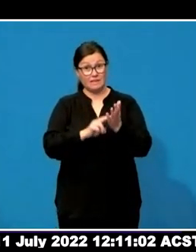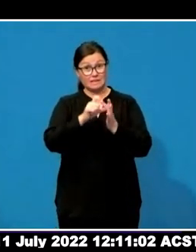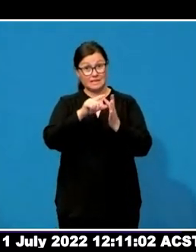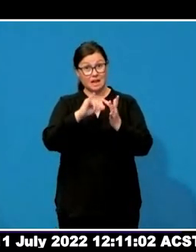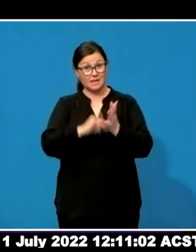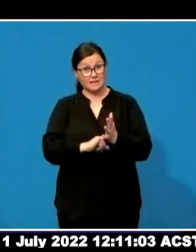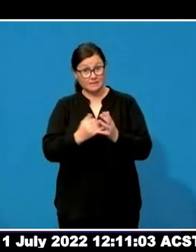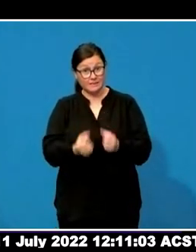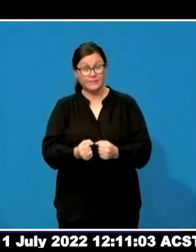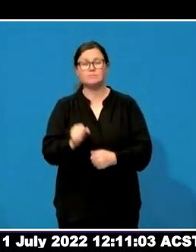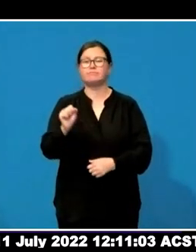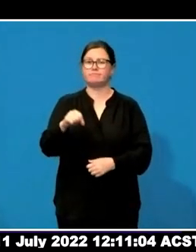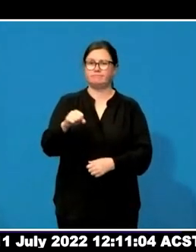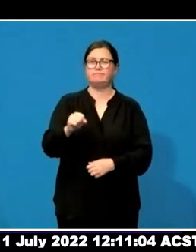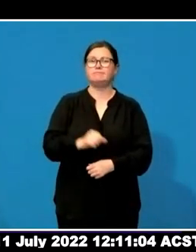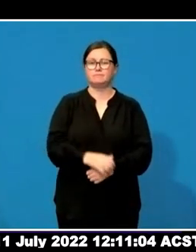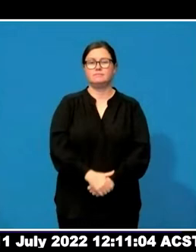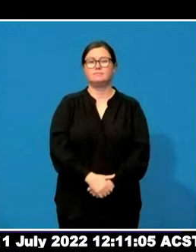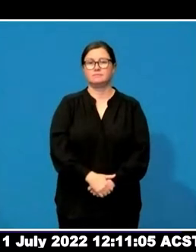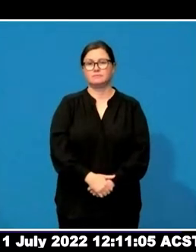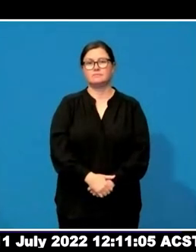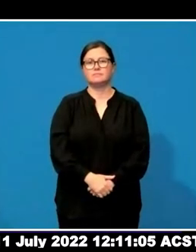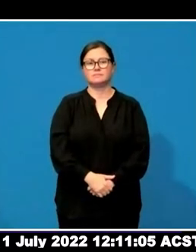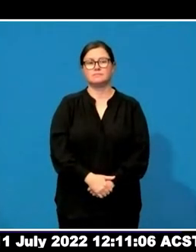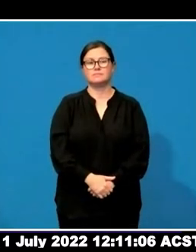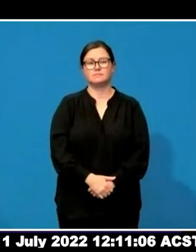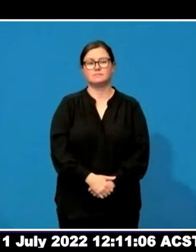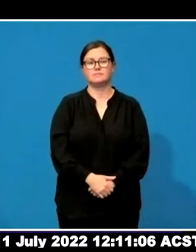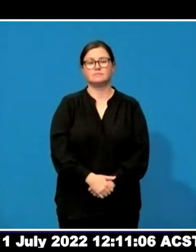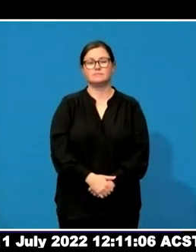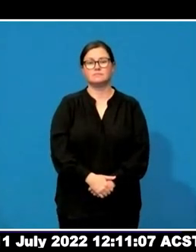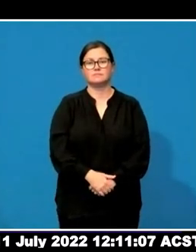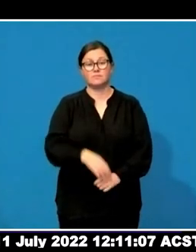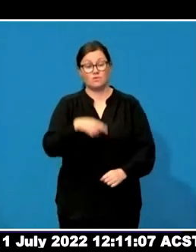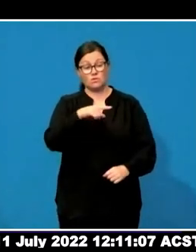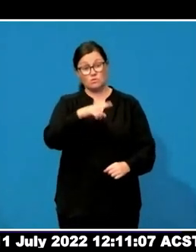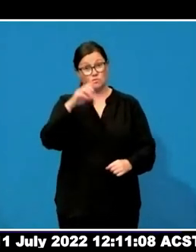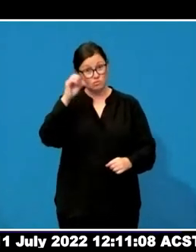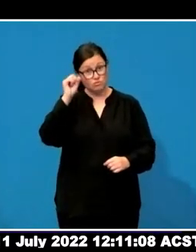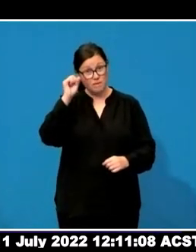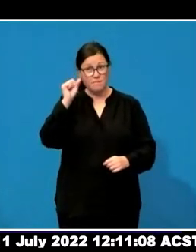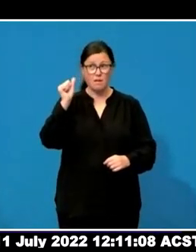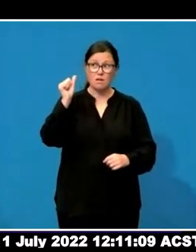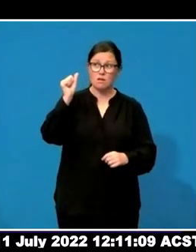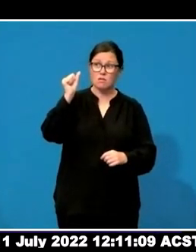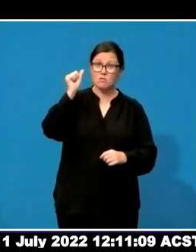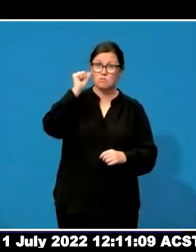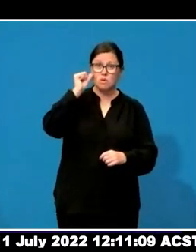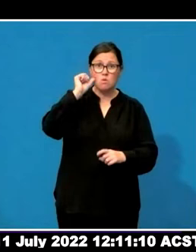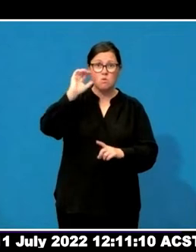Yep. MS TARRAGO: Do you remember knowing about the NDIS before you signed up